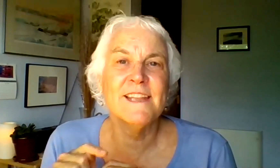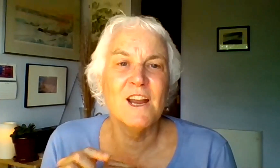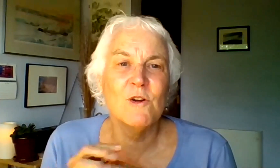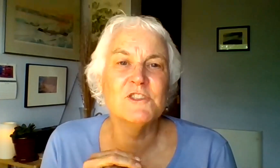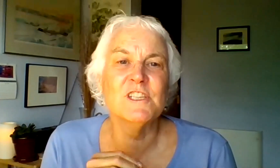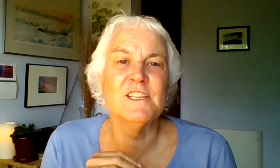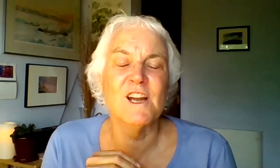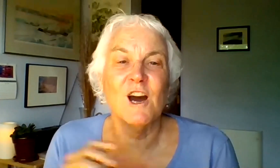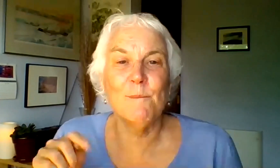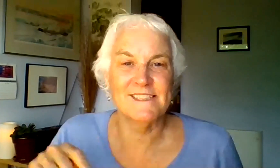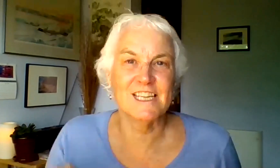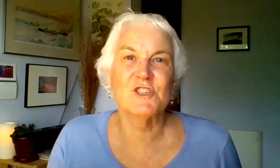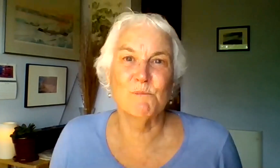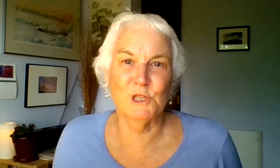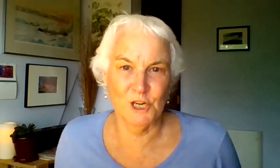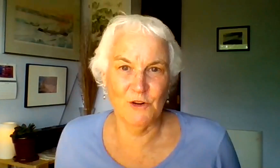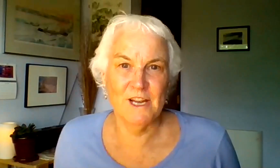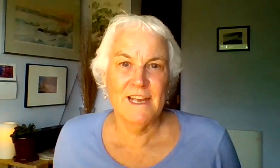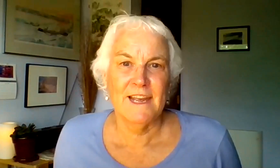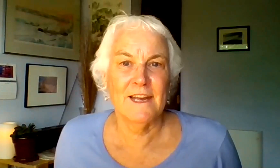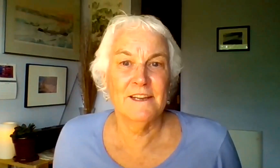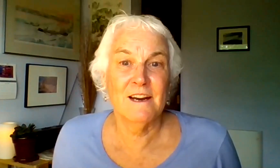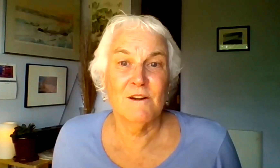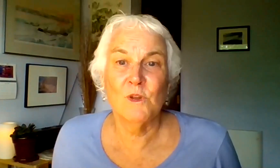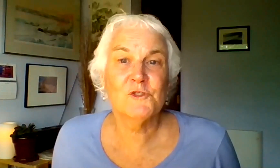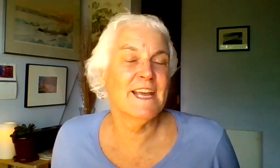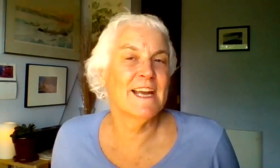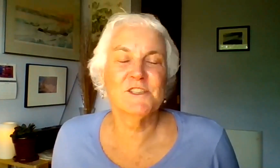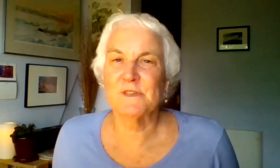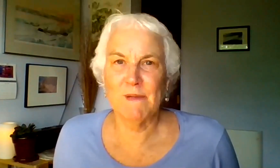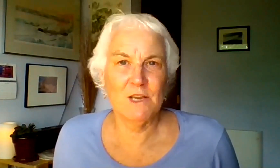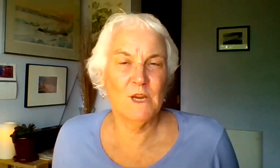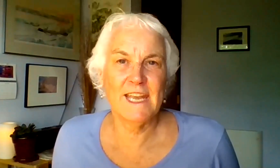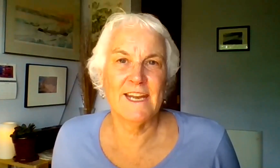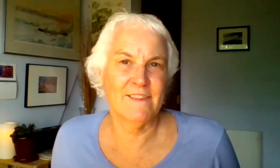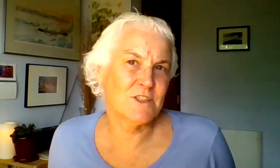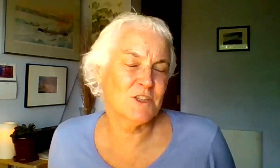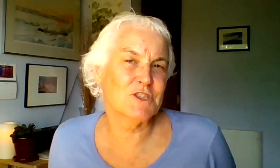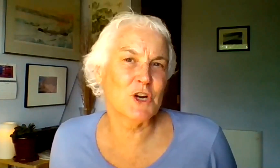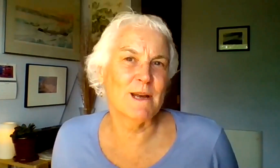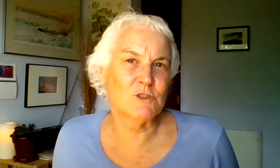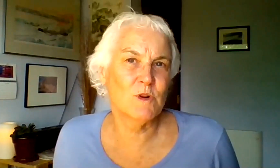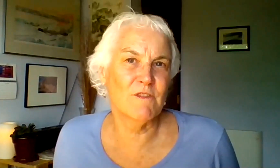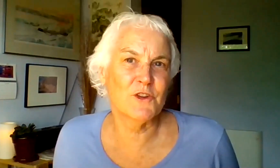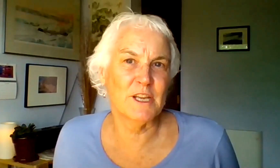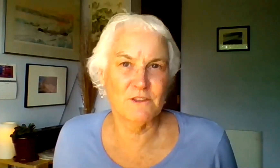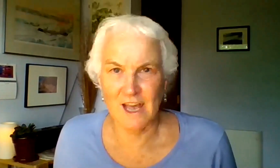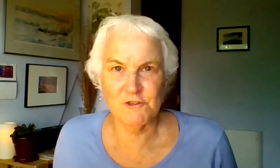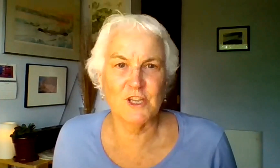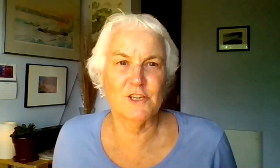Alaskan disabilities advocate and followed by a question and answer. If you have a question for our guest speaker, please write that question in the comment section